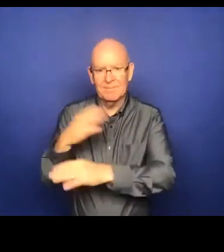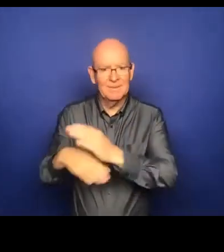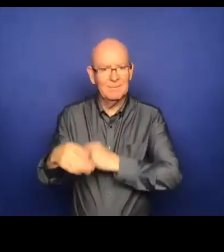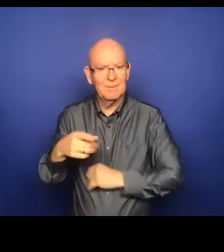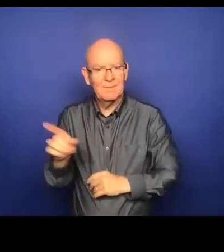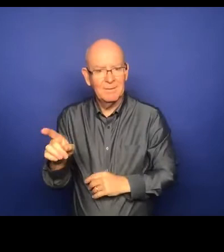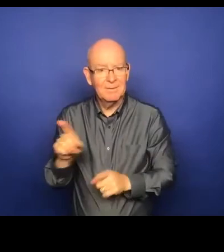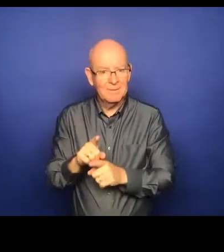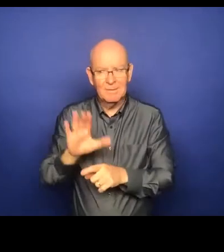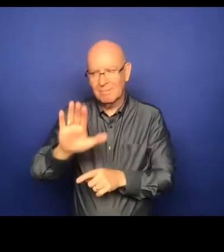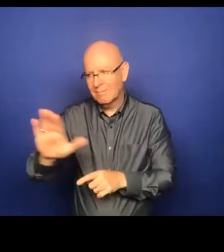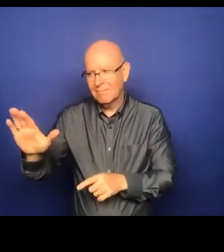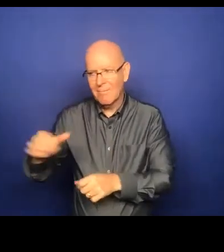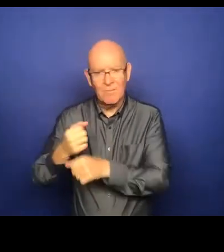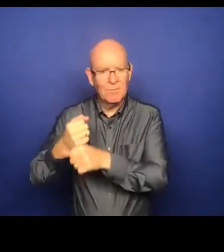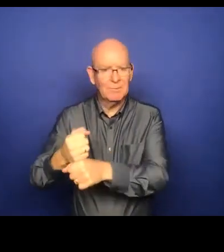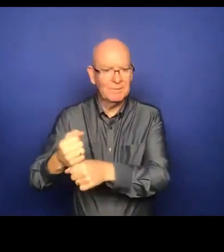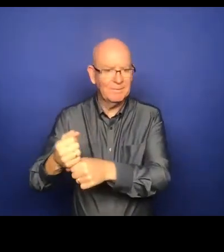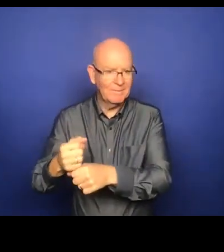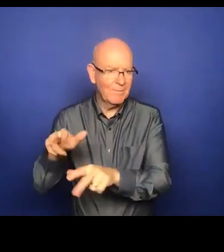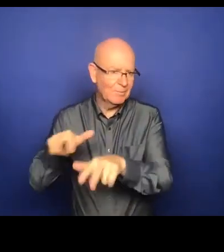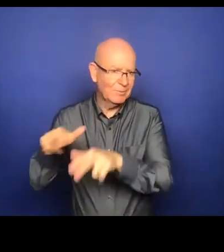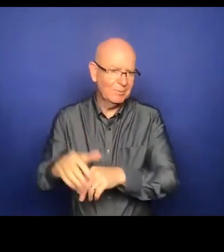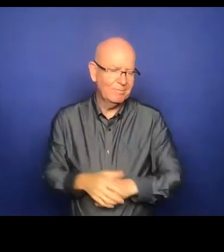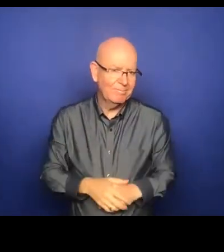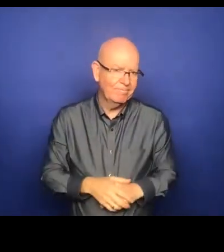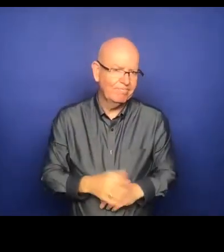organisations. I would like to highlight a little bit of background